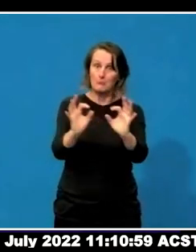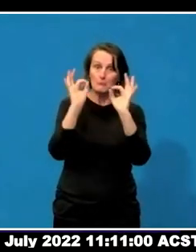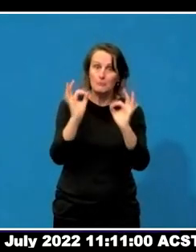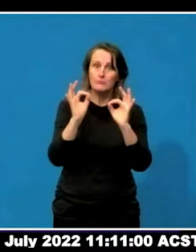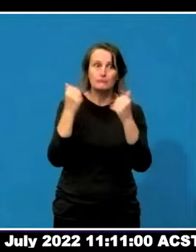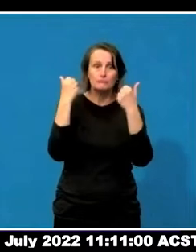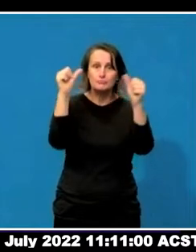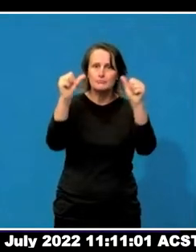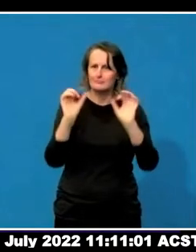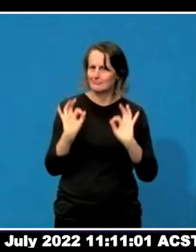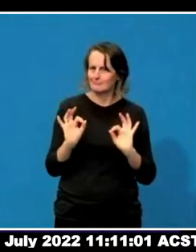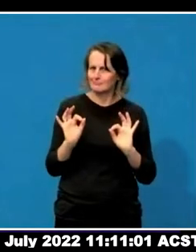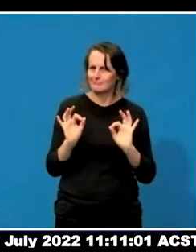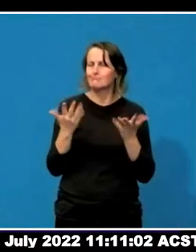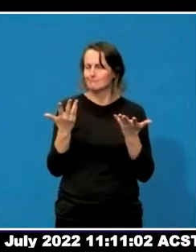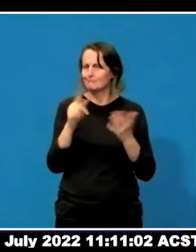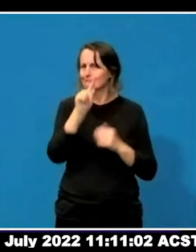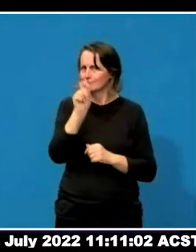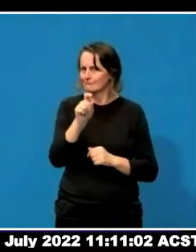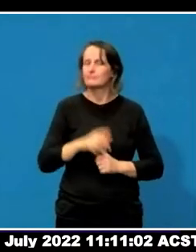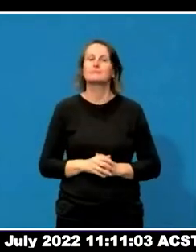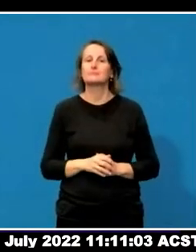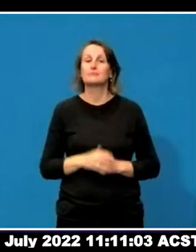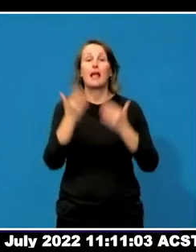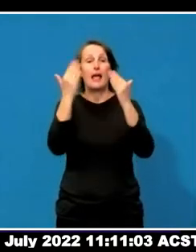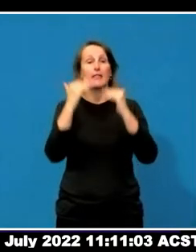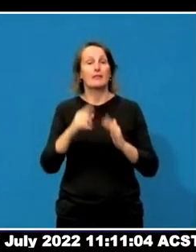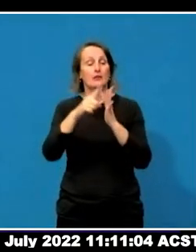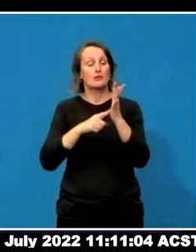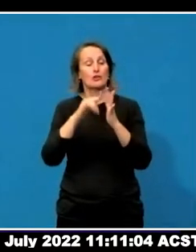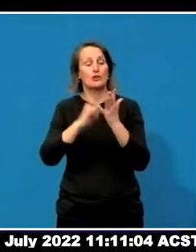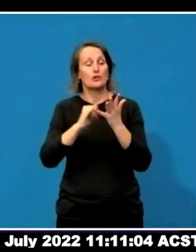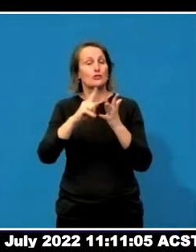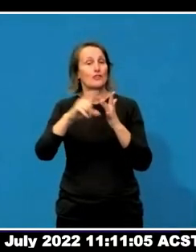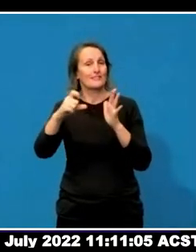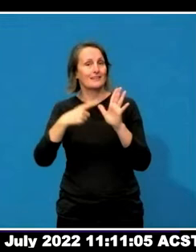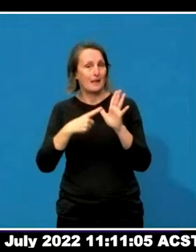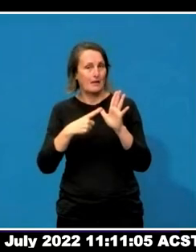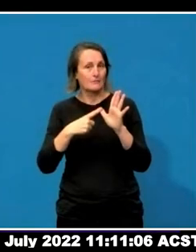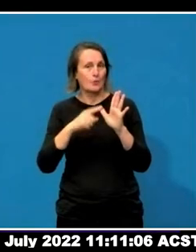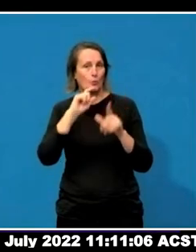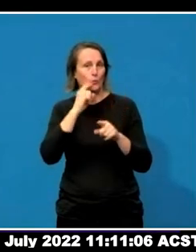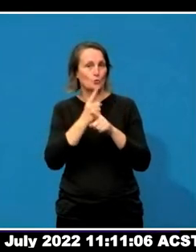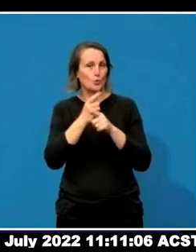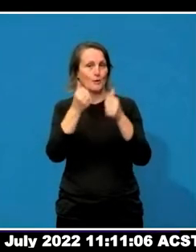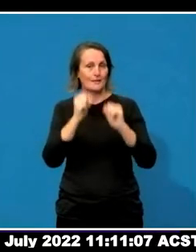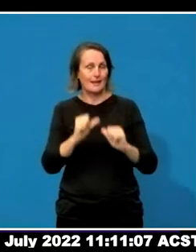Their evidence will be followed by Jazsikah, who is a Yawuru and Nimanburu woman from